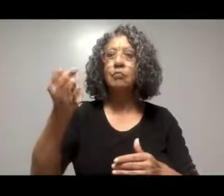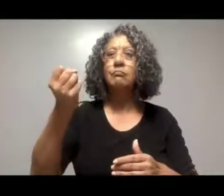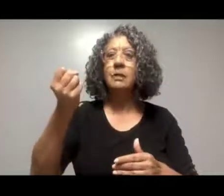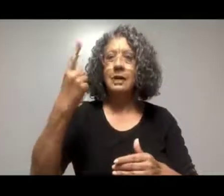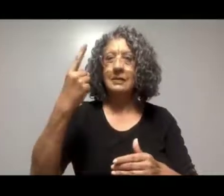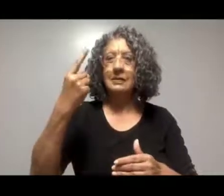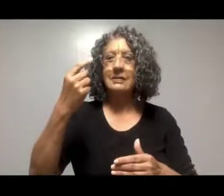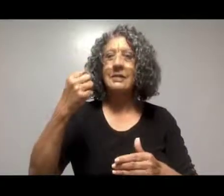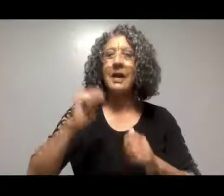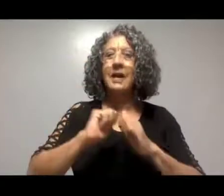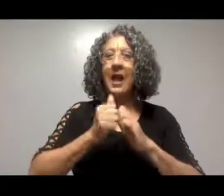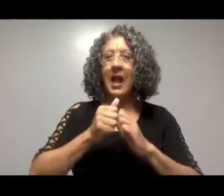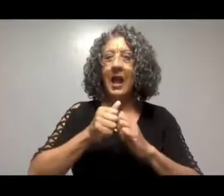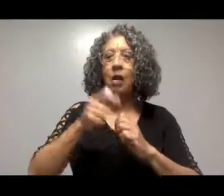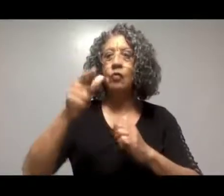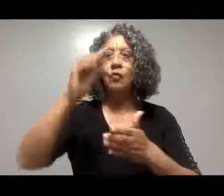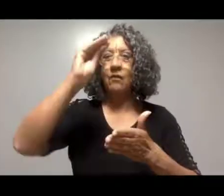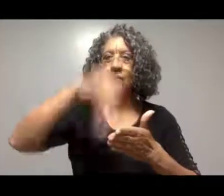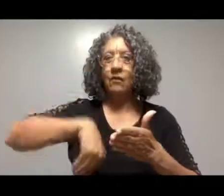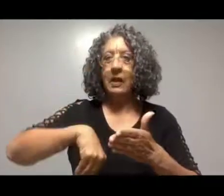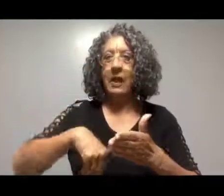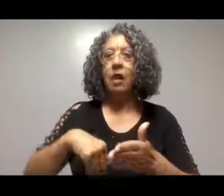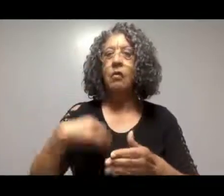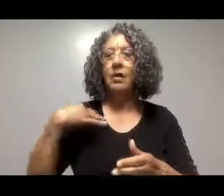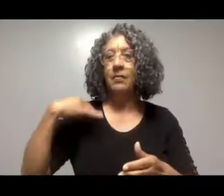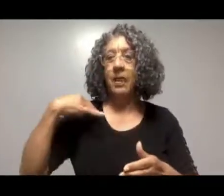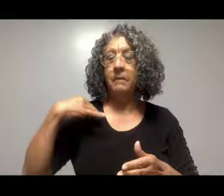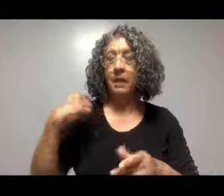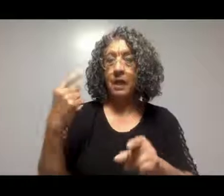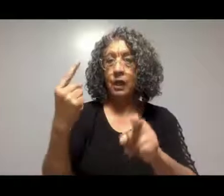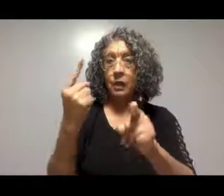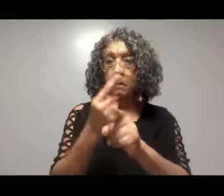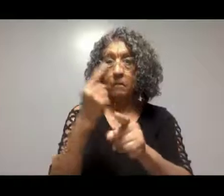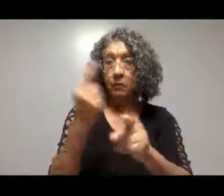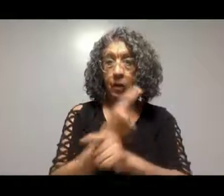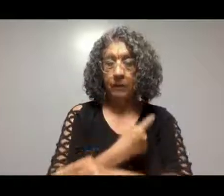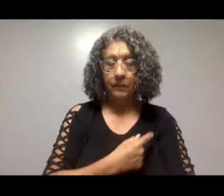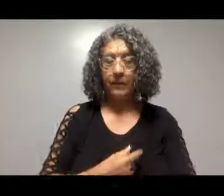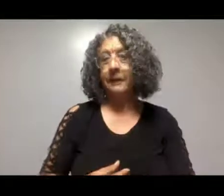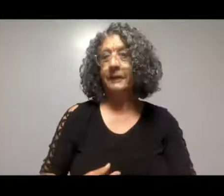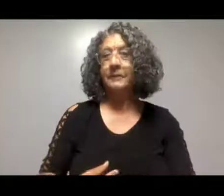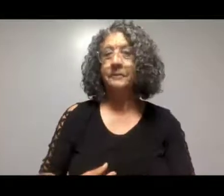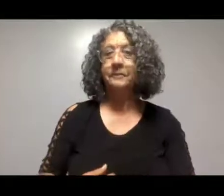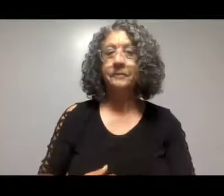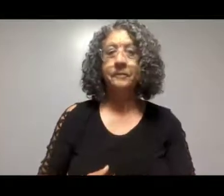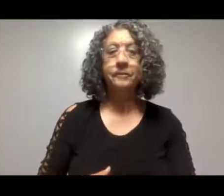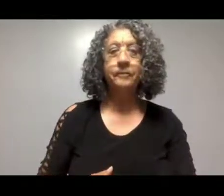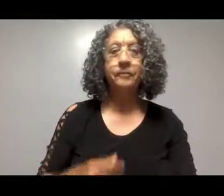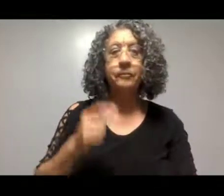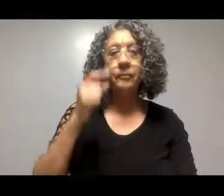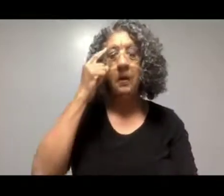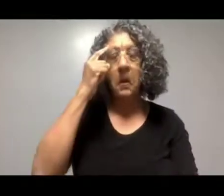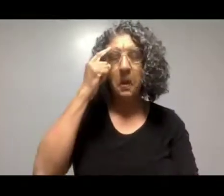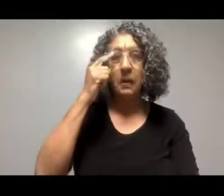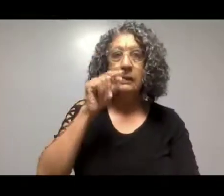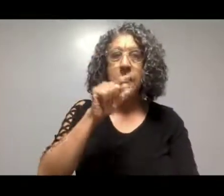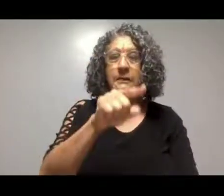that's your first chance in showing the company that you could do it correctly.